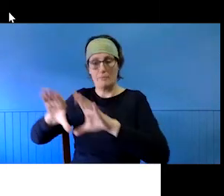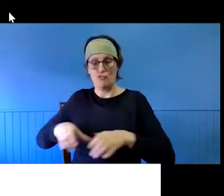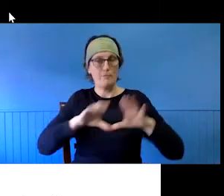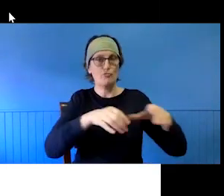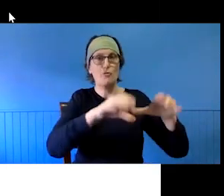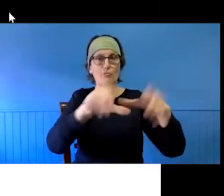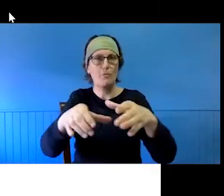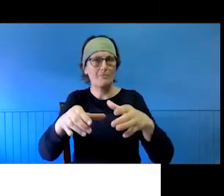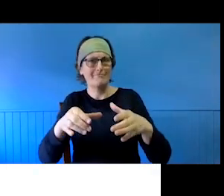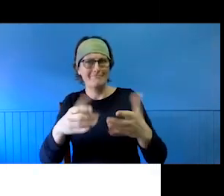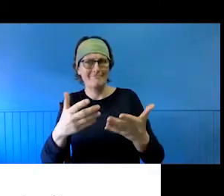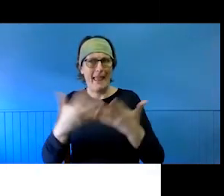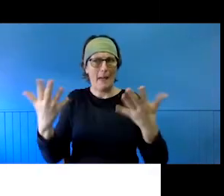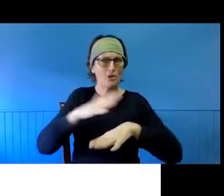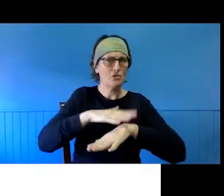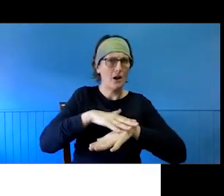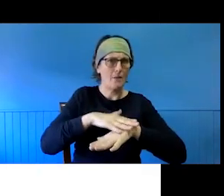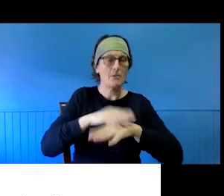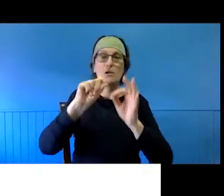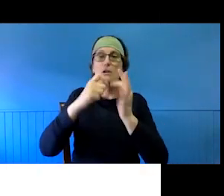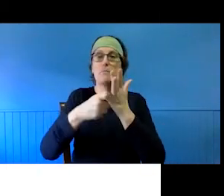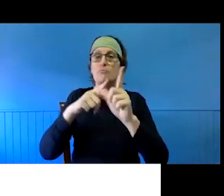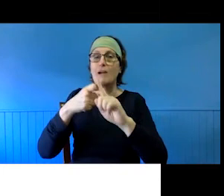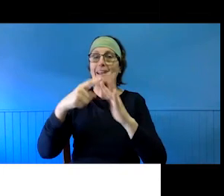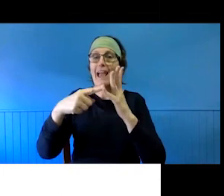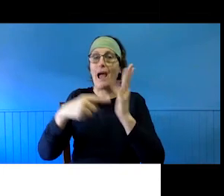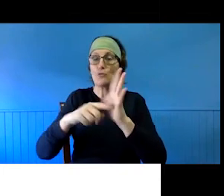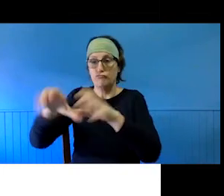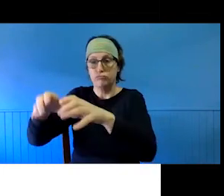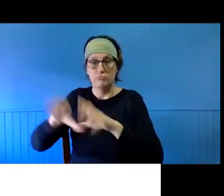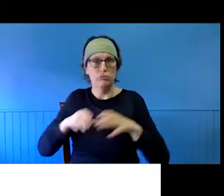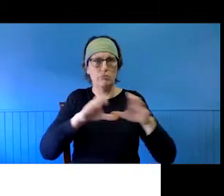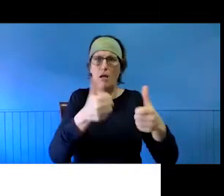That's really important. Breakouts are key to students, they really enjoy them, and it gives them